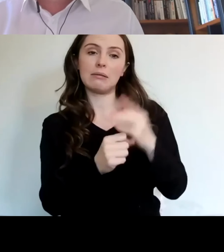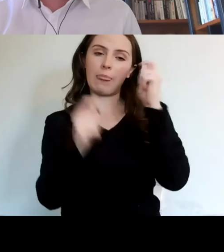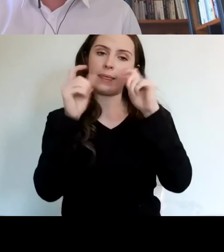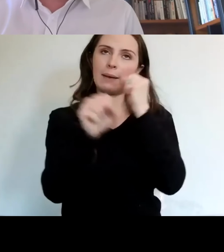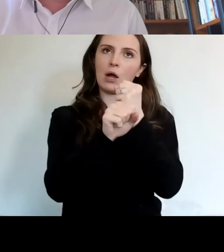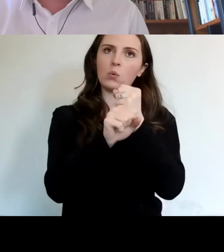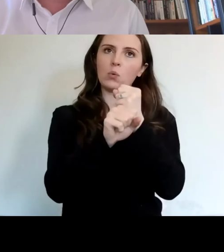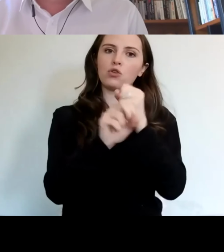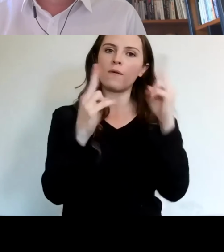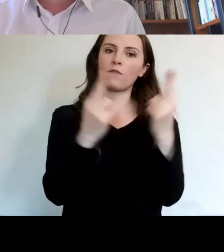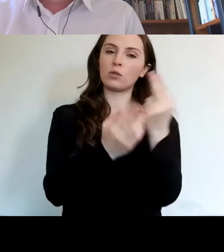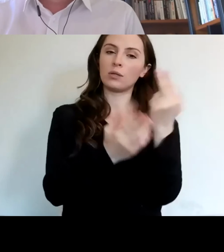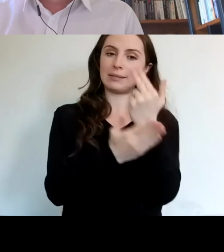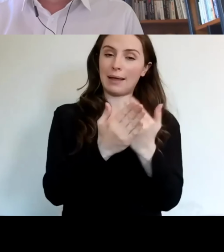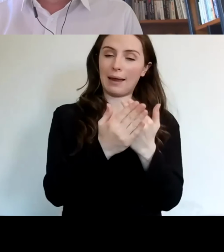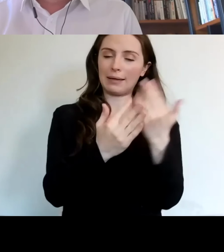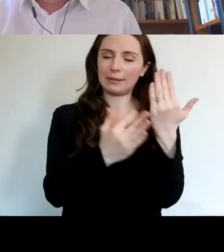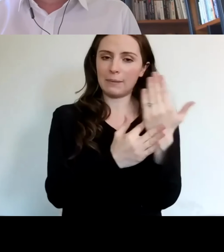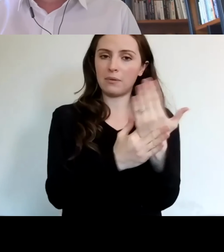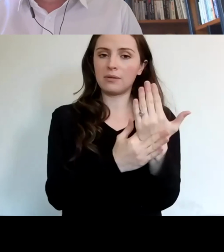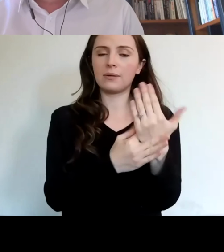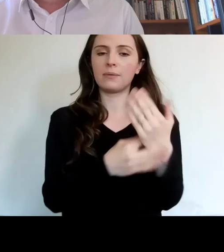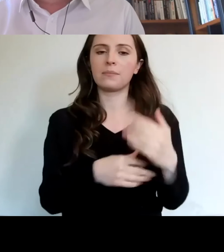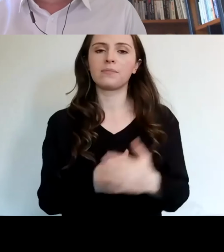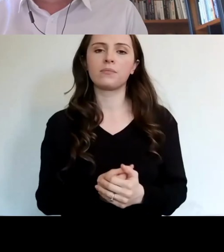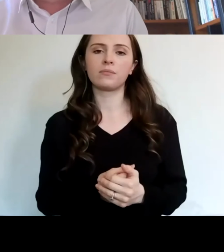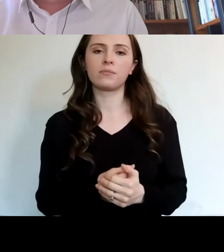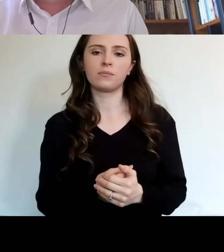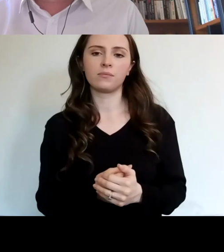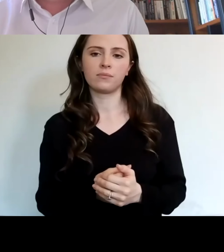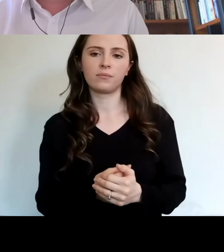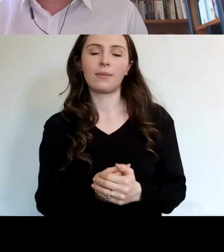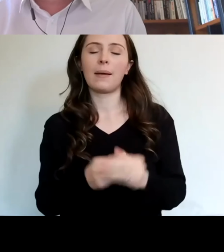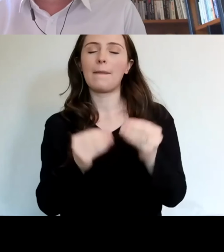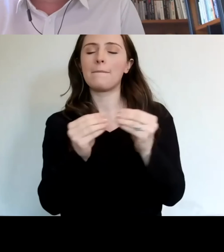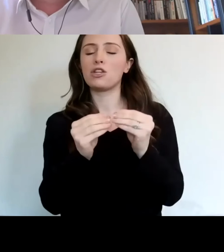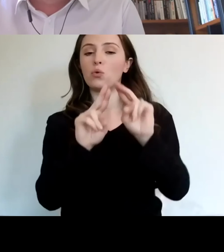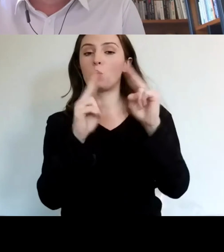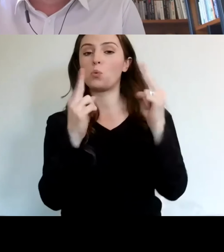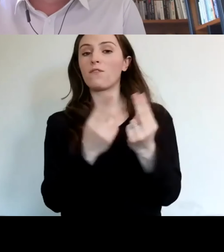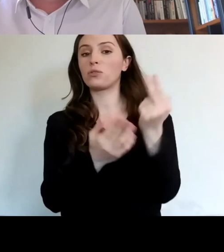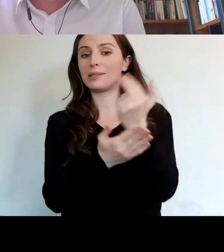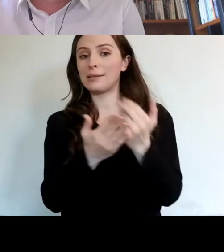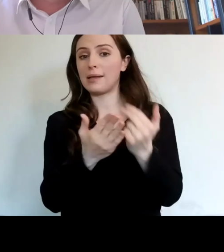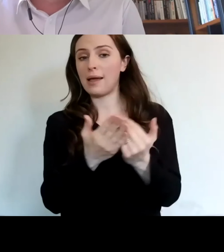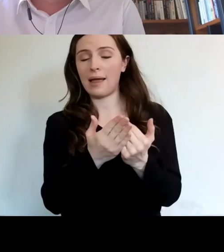As I've mentioned, Universal Design is impacted in everything that you do,